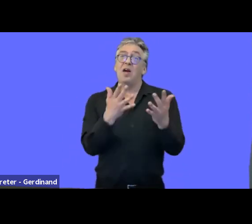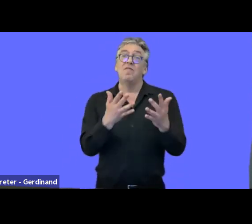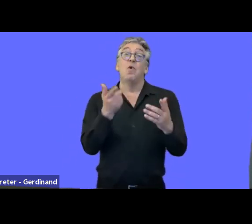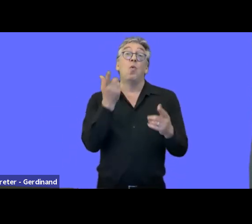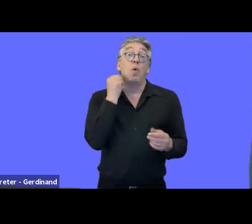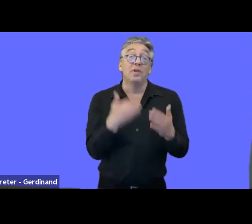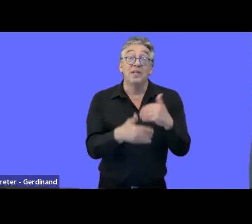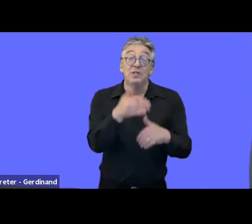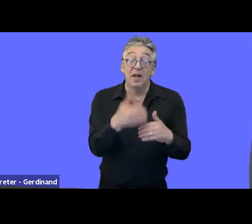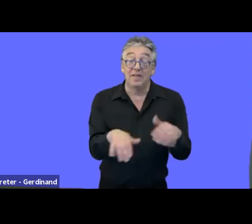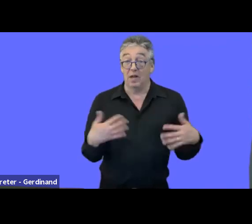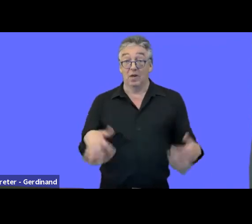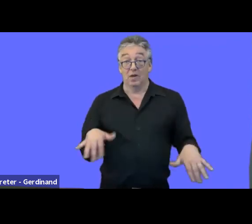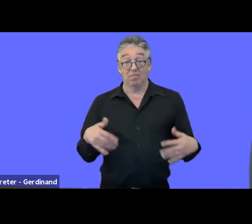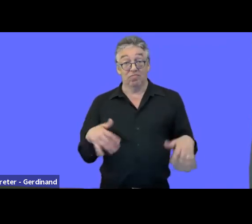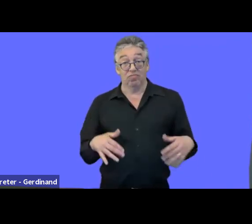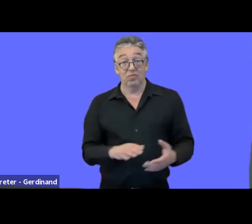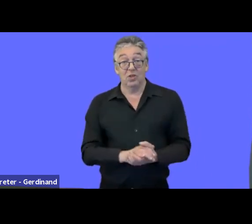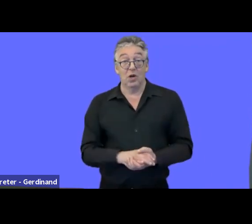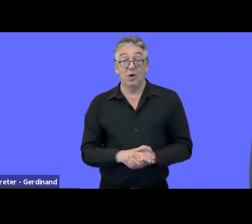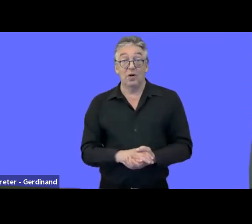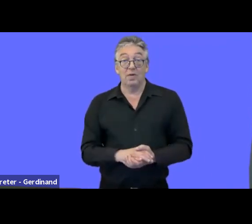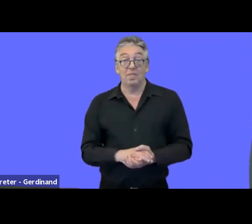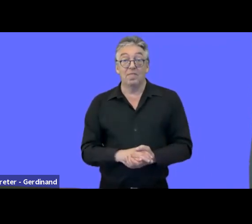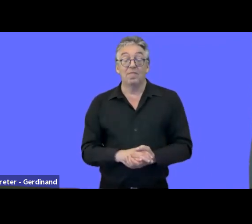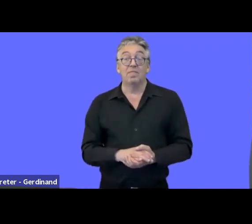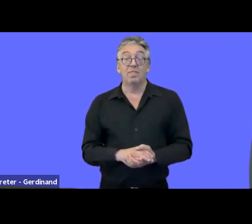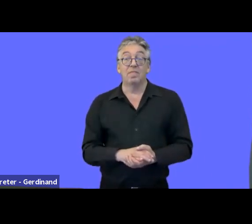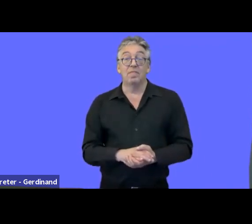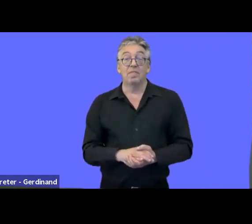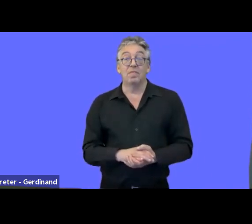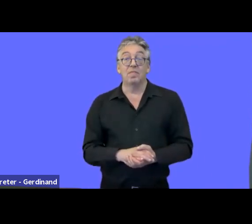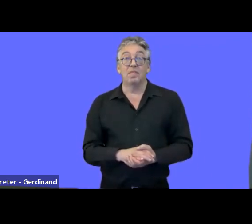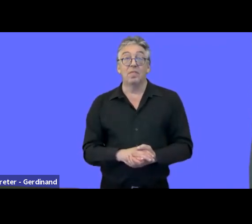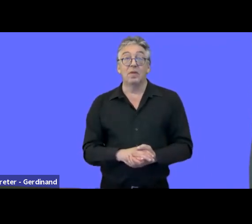There are not any inquiry in relation to woman with disabilities